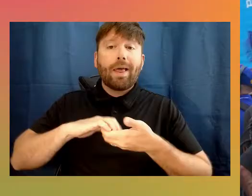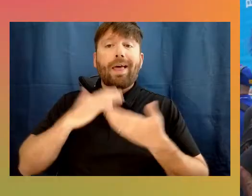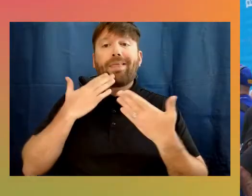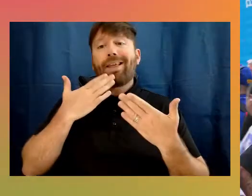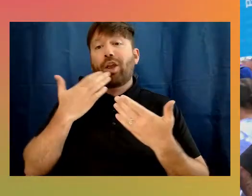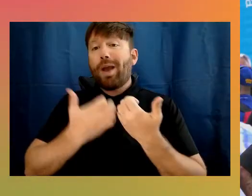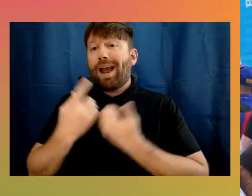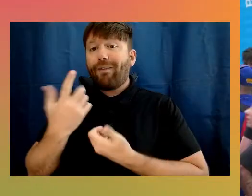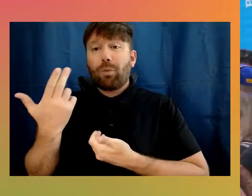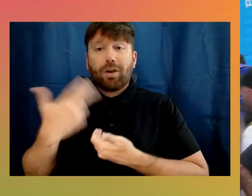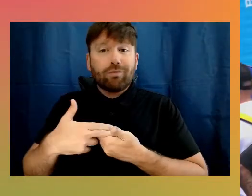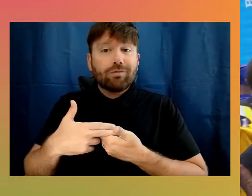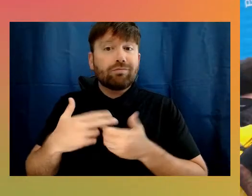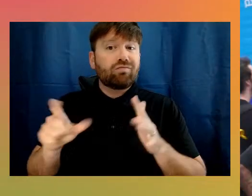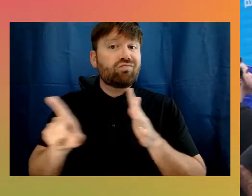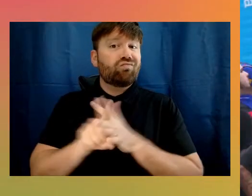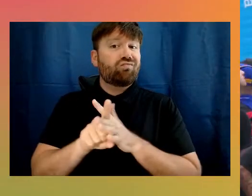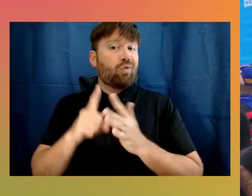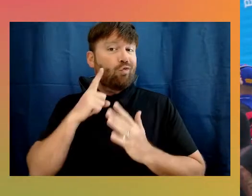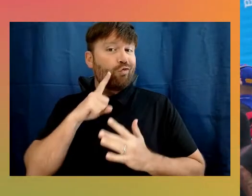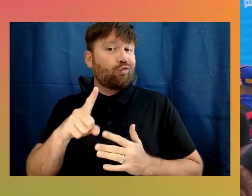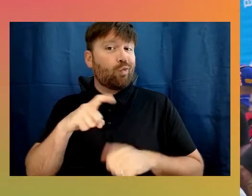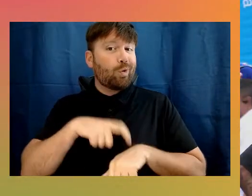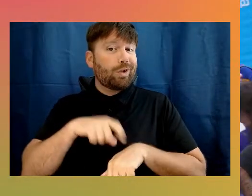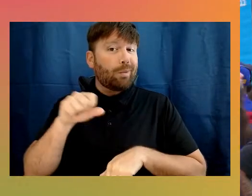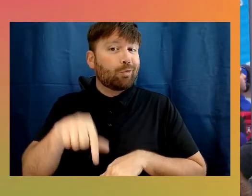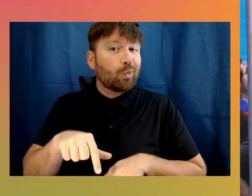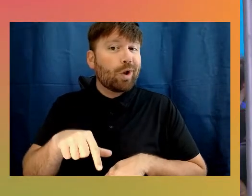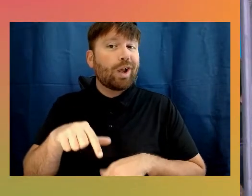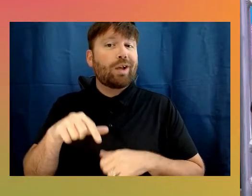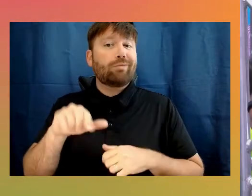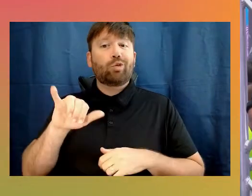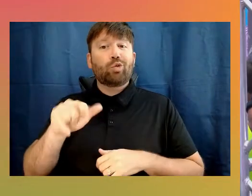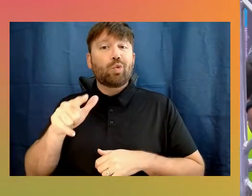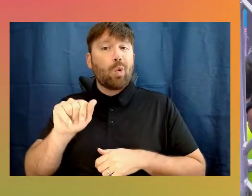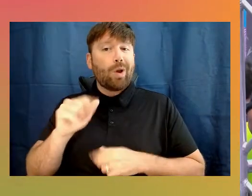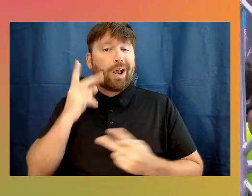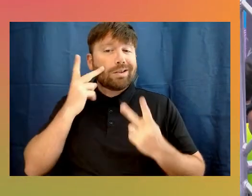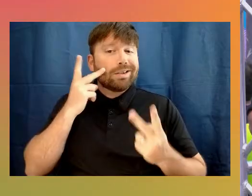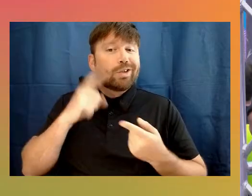THANK YOU TOM AND TIMES